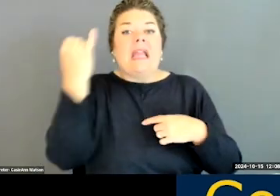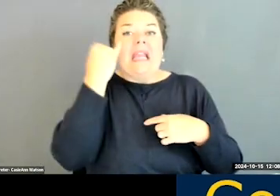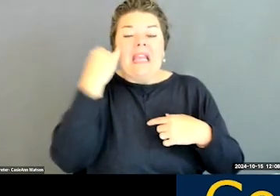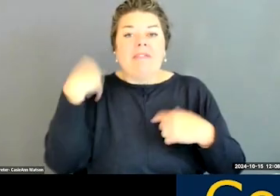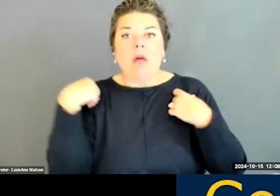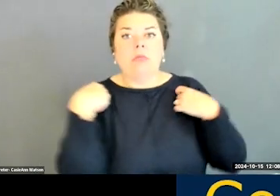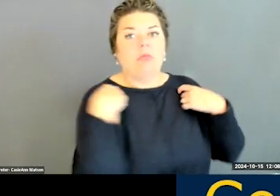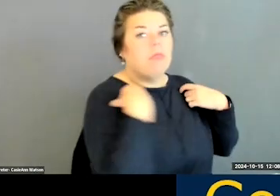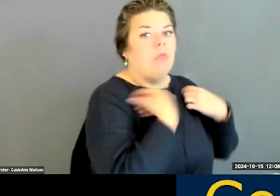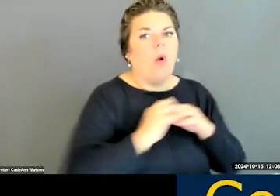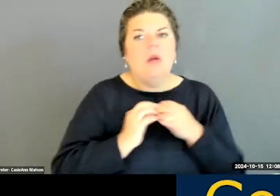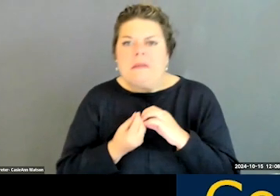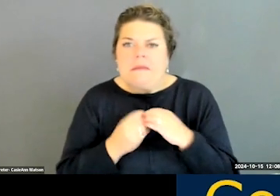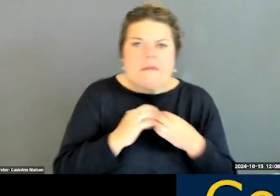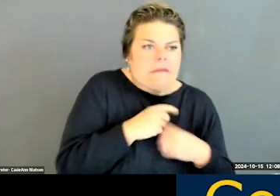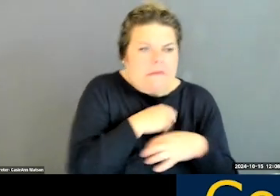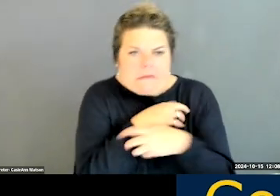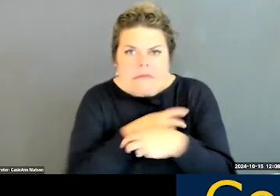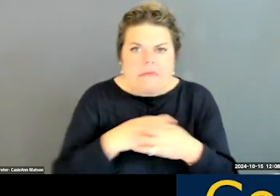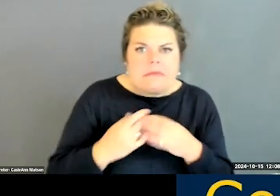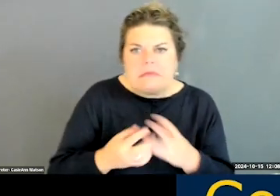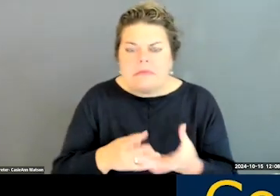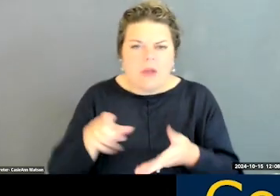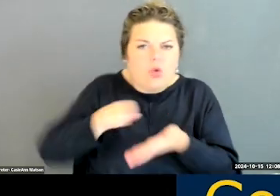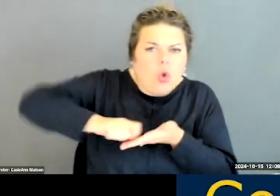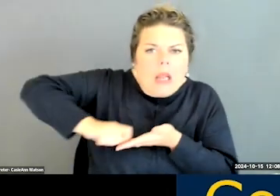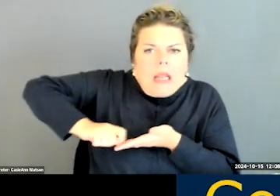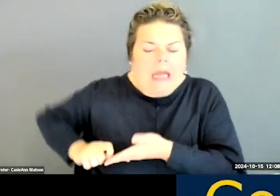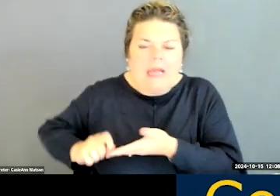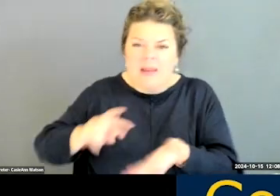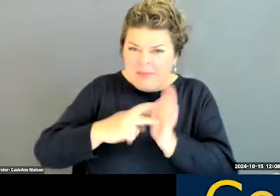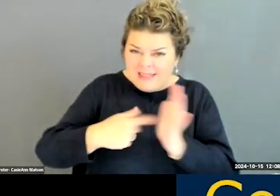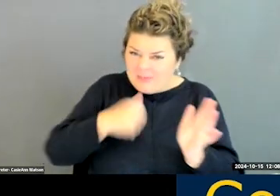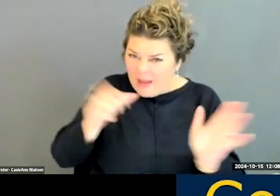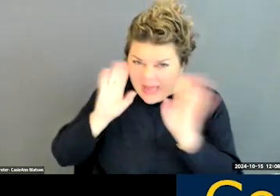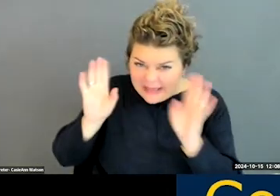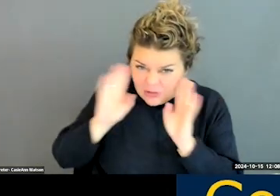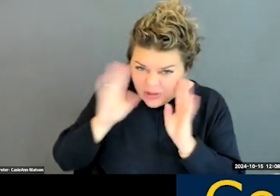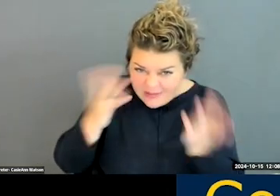if we're fidgeting or moving too much or if we're doodling. And obviously, we know that just because someone